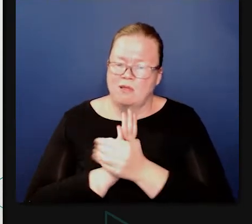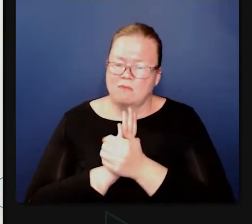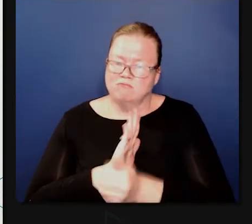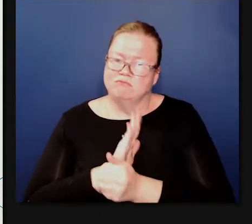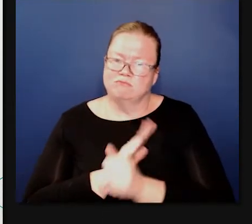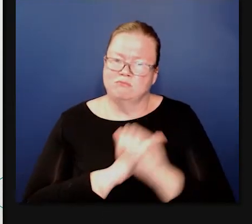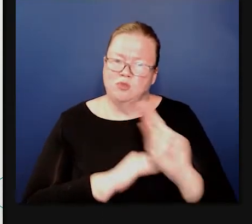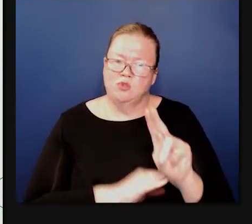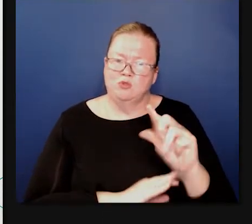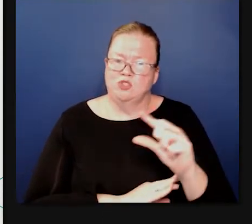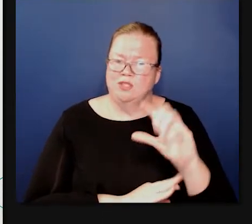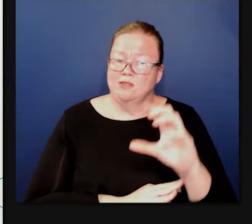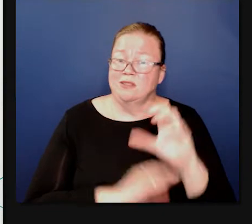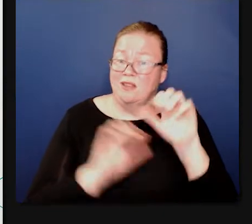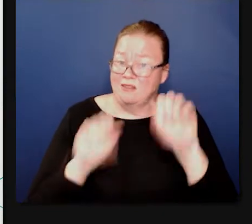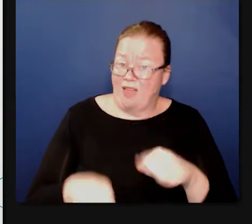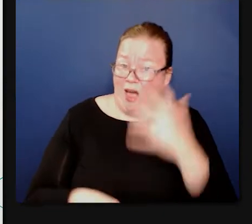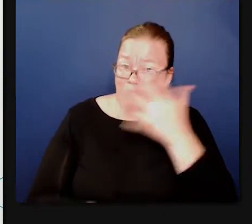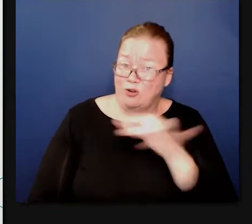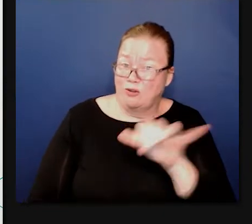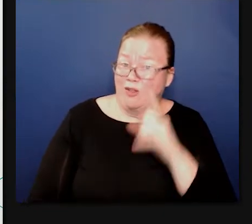what UGC scenario can look like for a game.